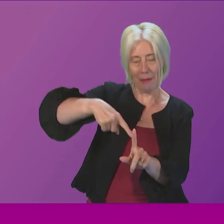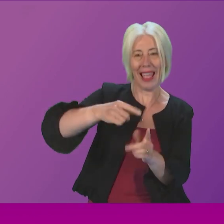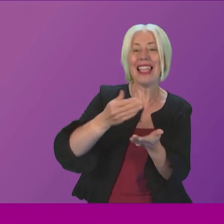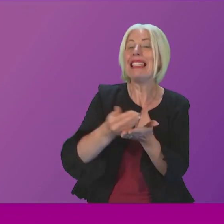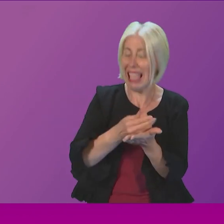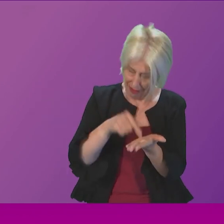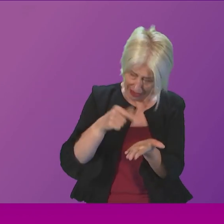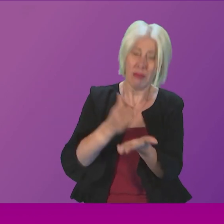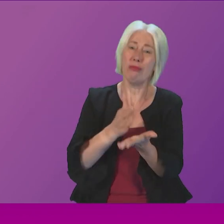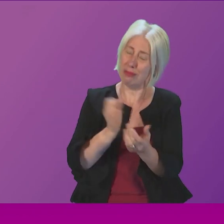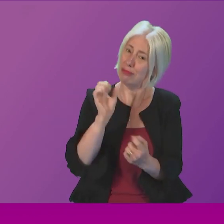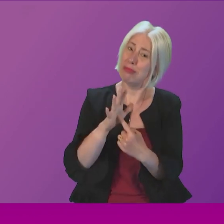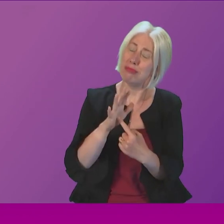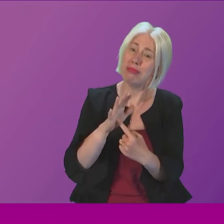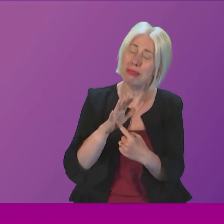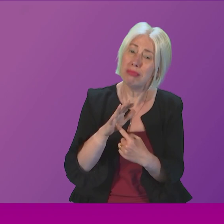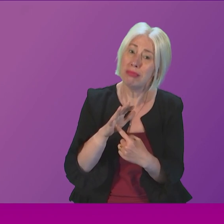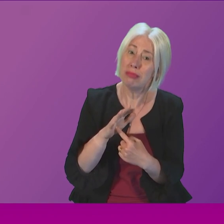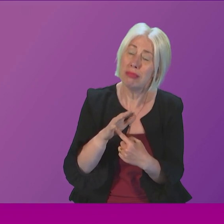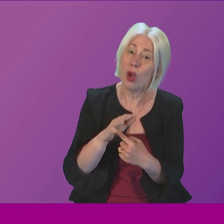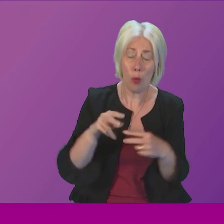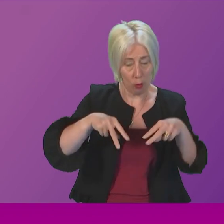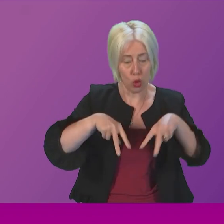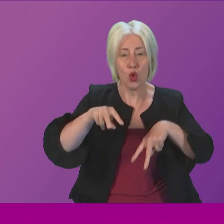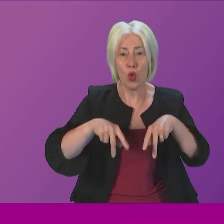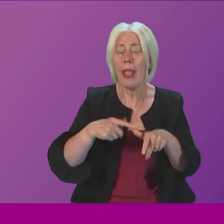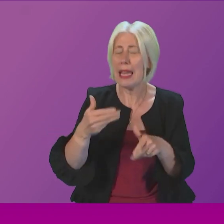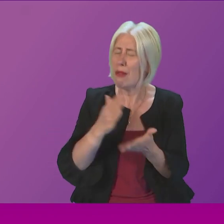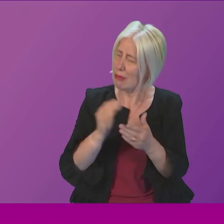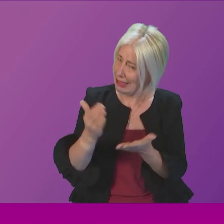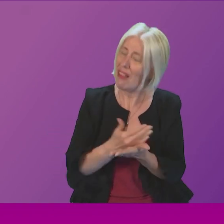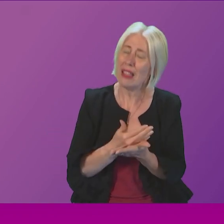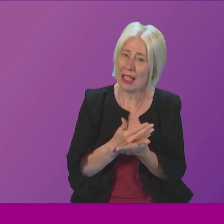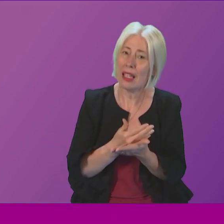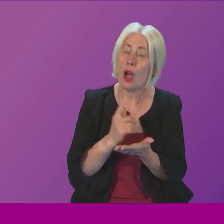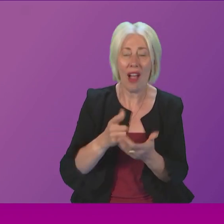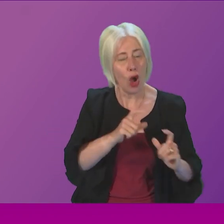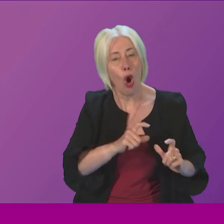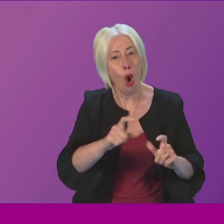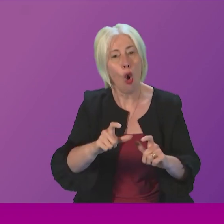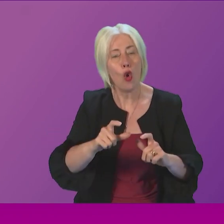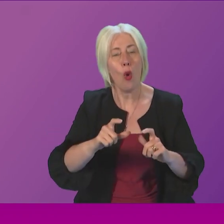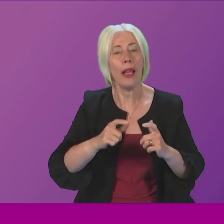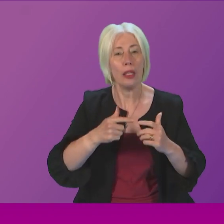important when it comes to dualling the A9—we have an on-going programme of road safety